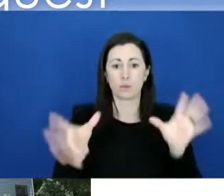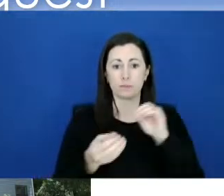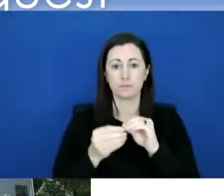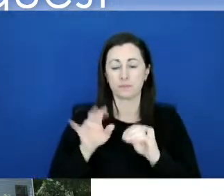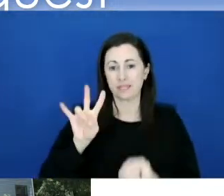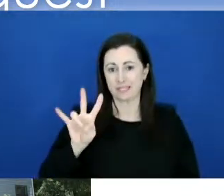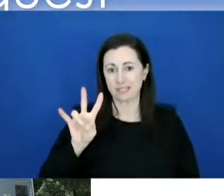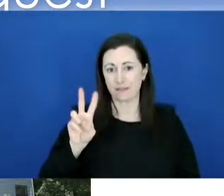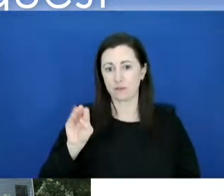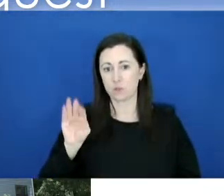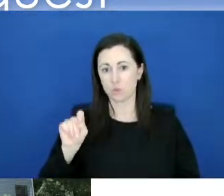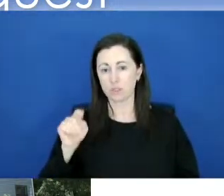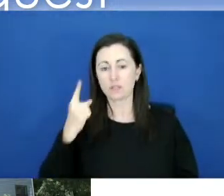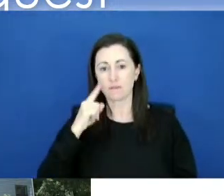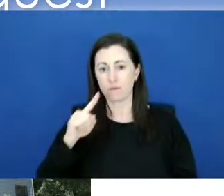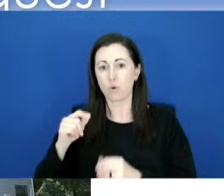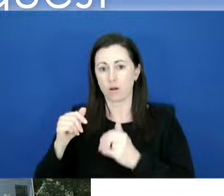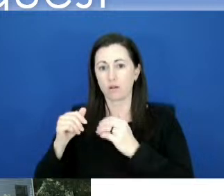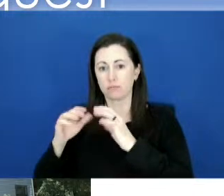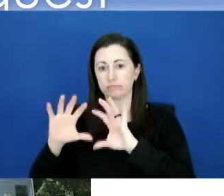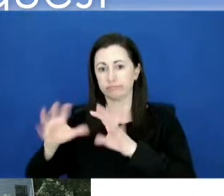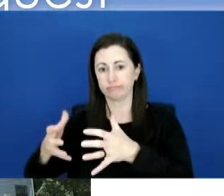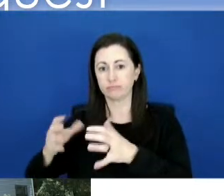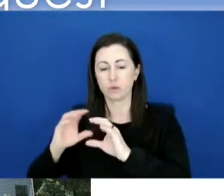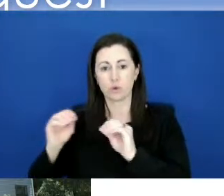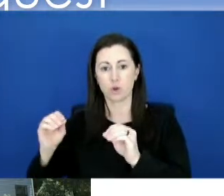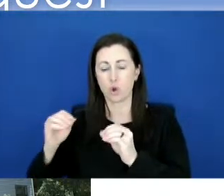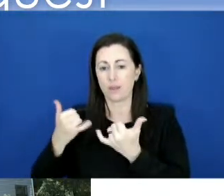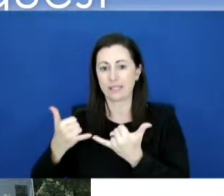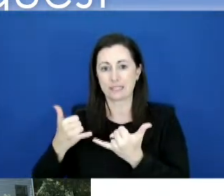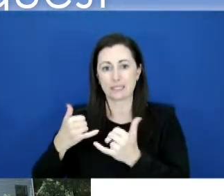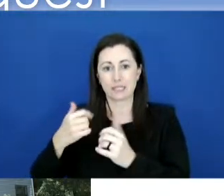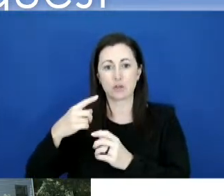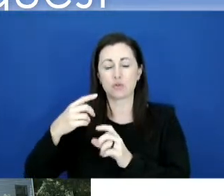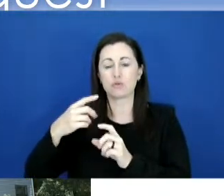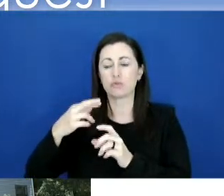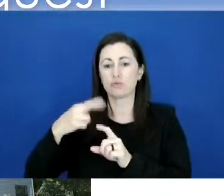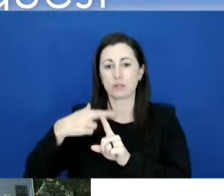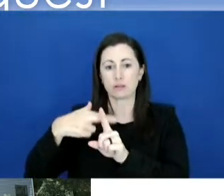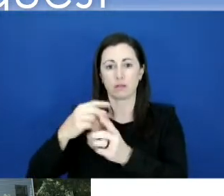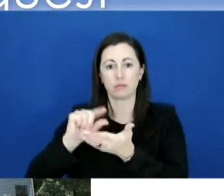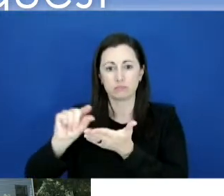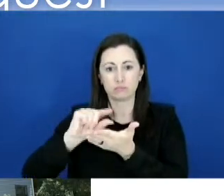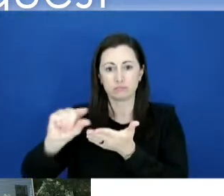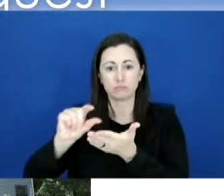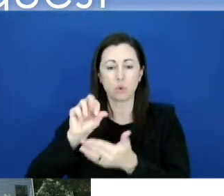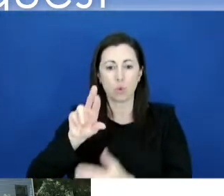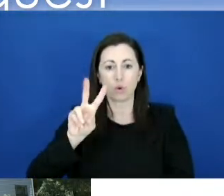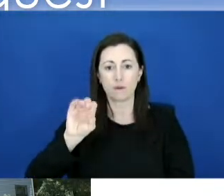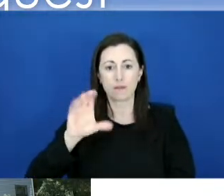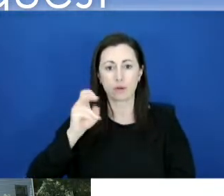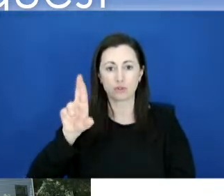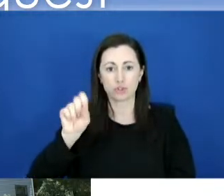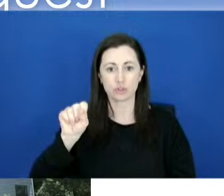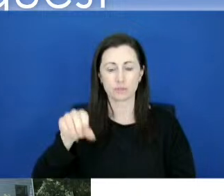OF $28,536 ANNUALLY, AND THERE